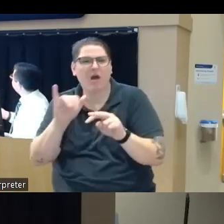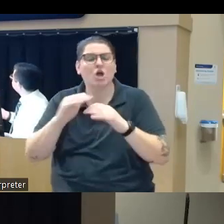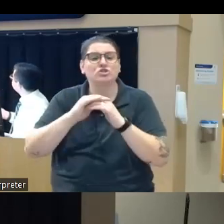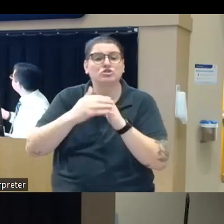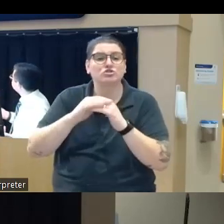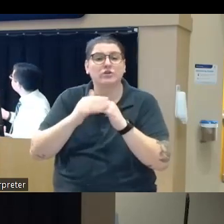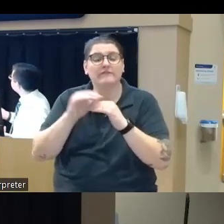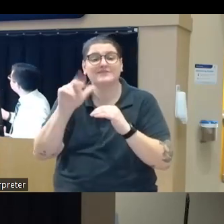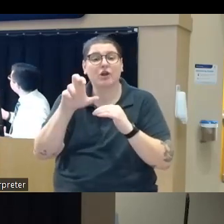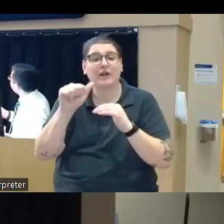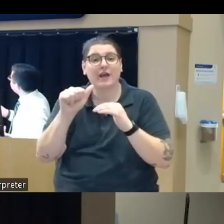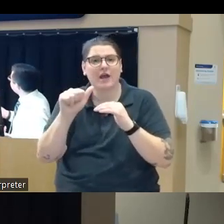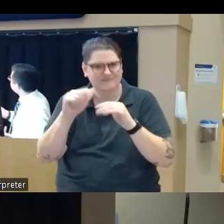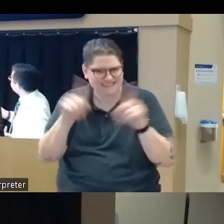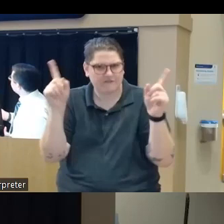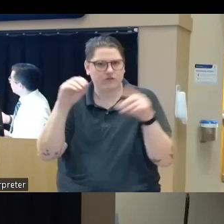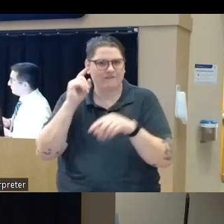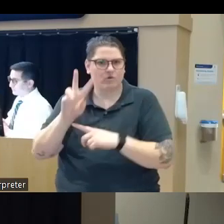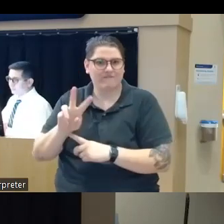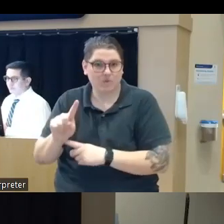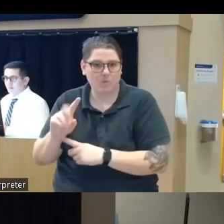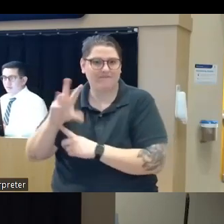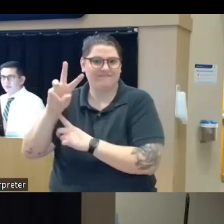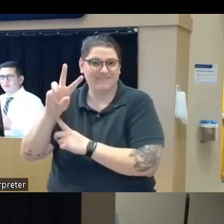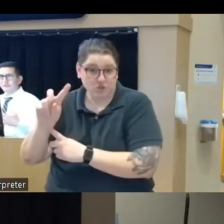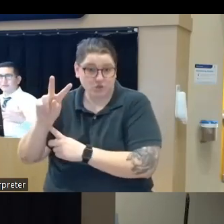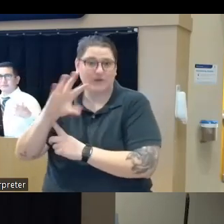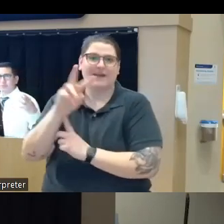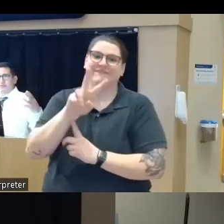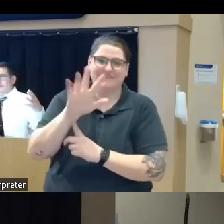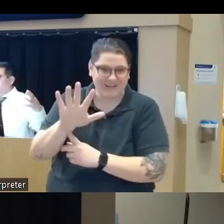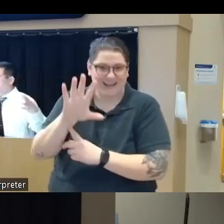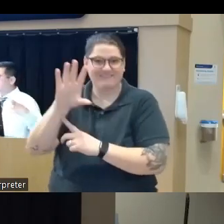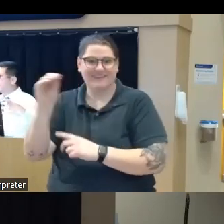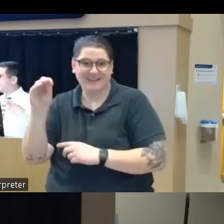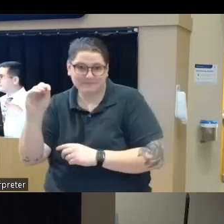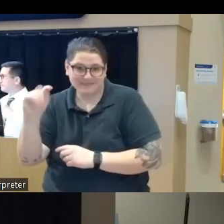V5 and T in particular but also V1 and V2 surface area is important because that's what set you know